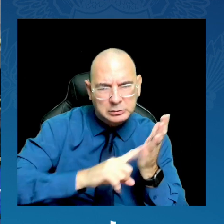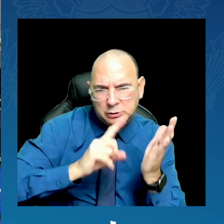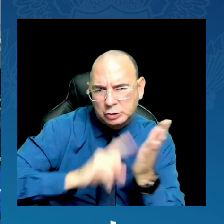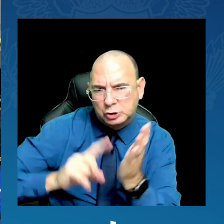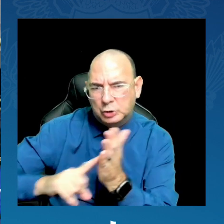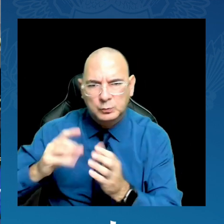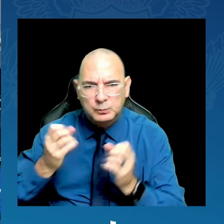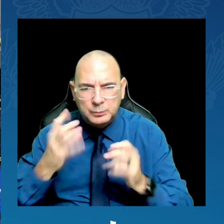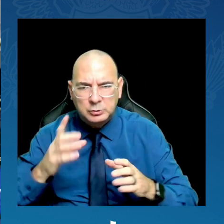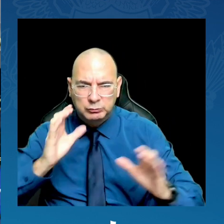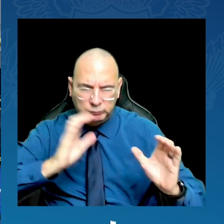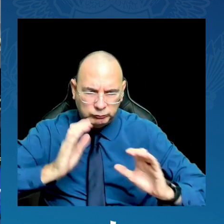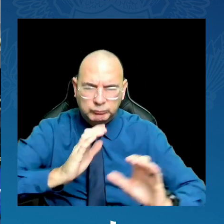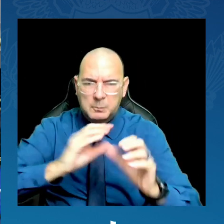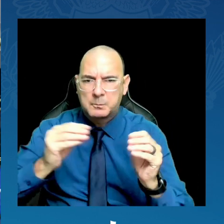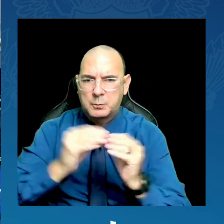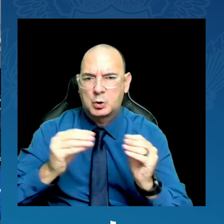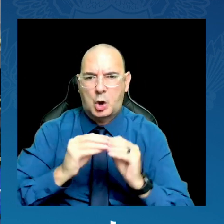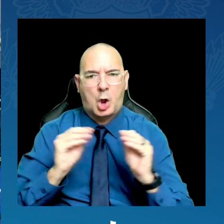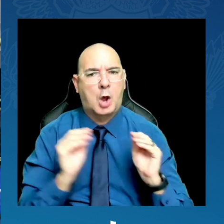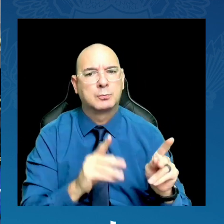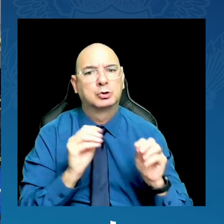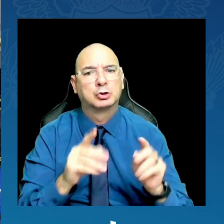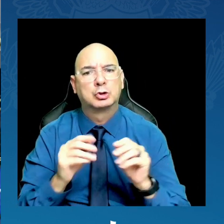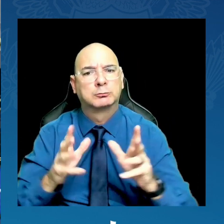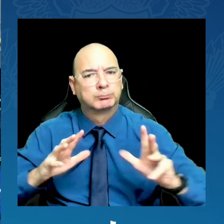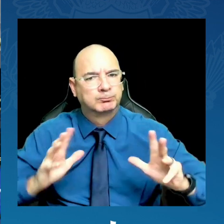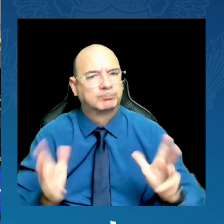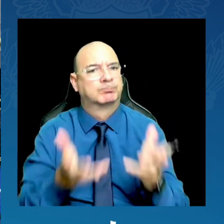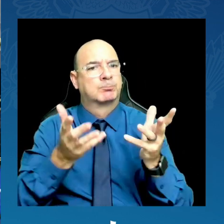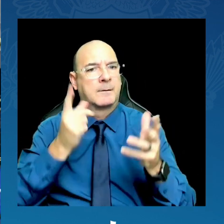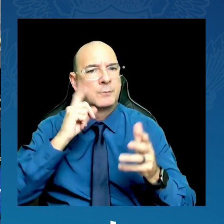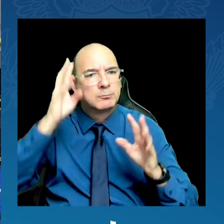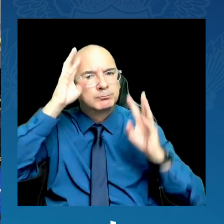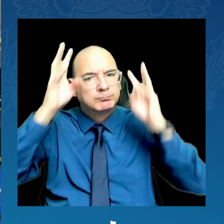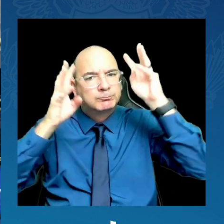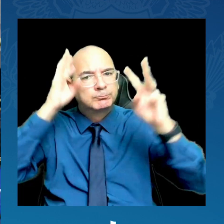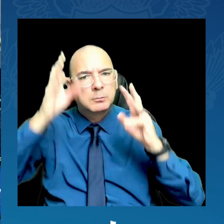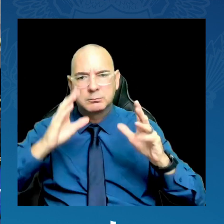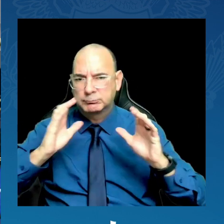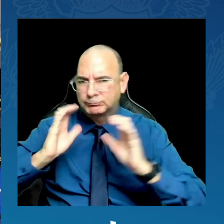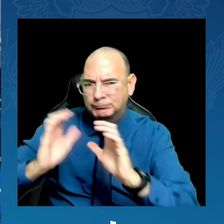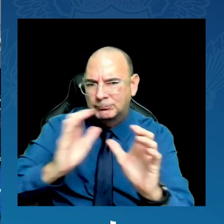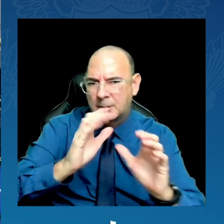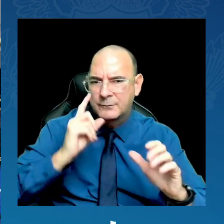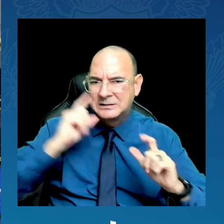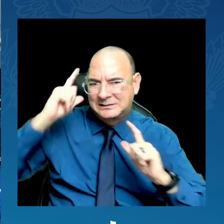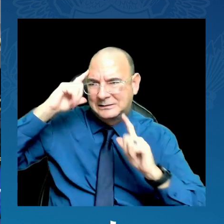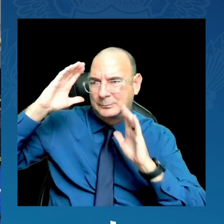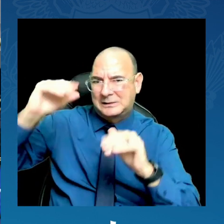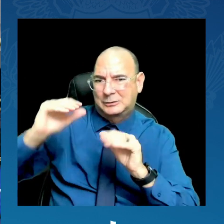to drive innovation, explore expectations and opportunities, and share with our students in their classrooms,